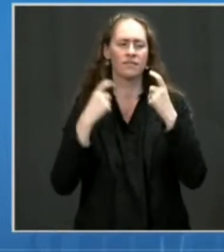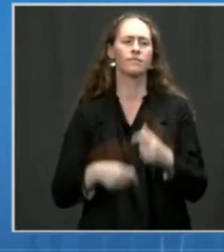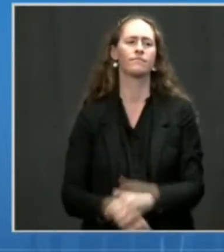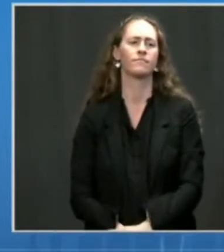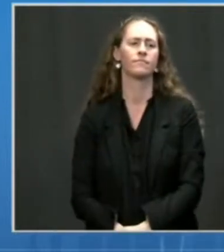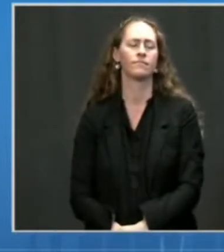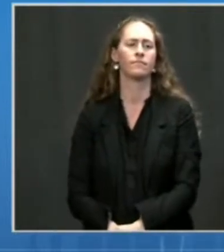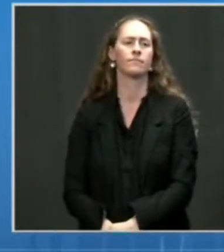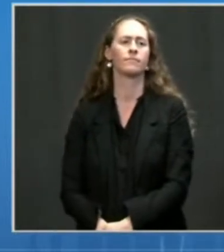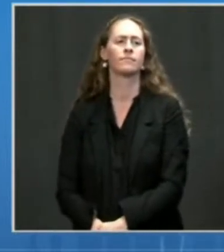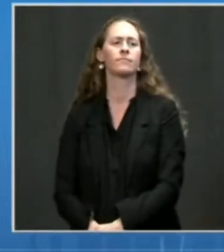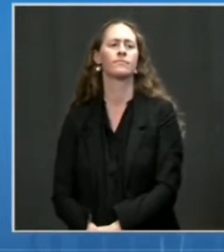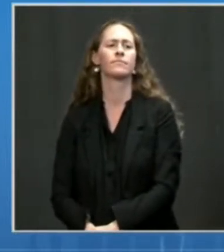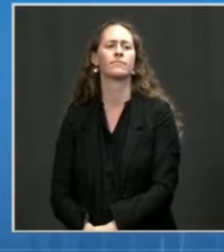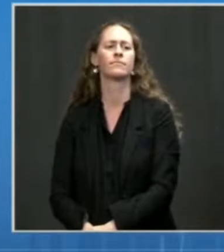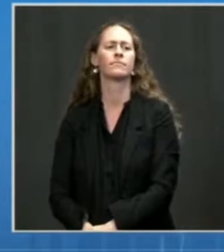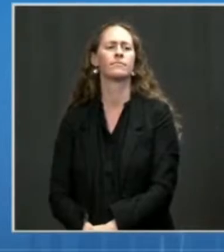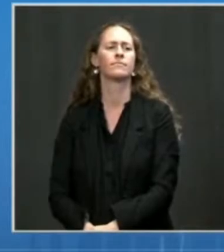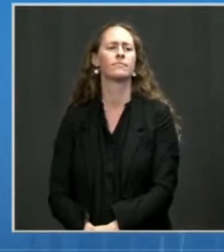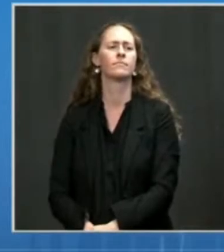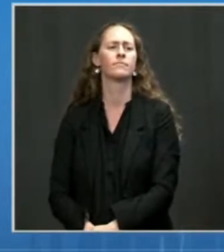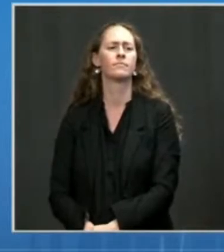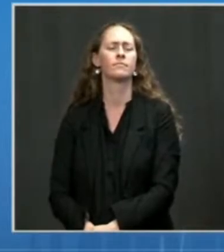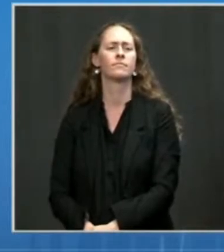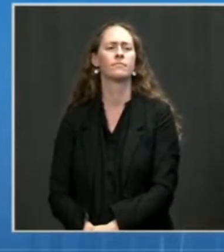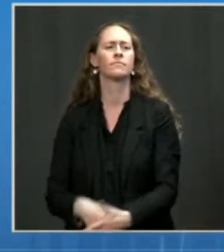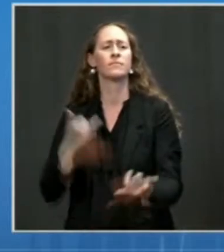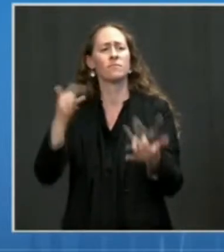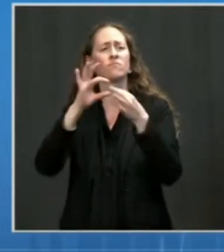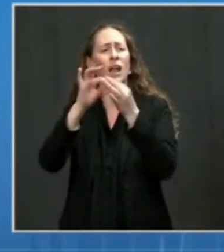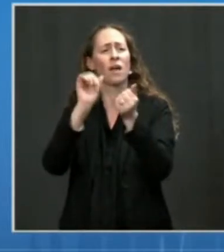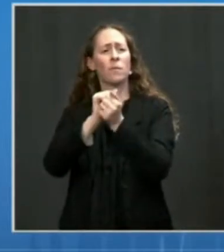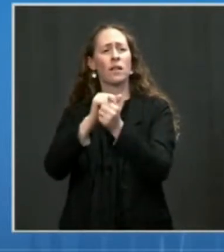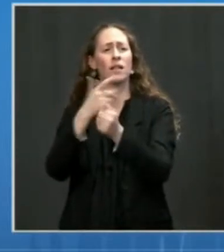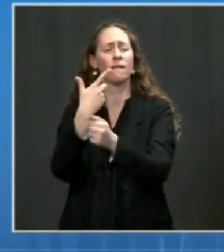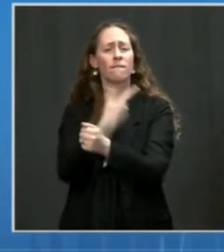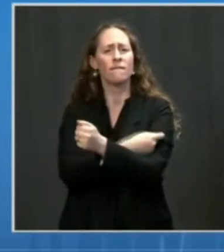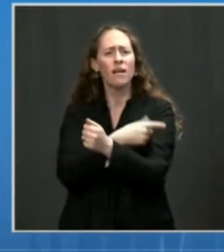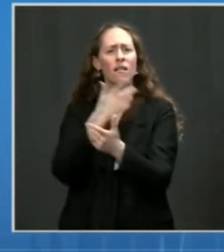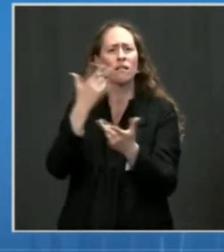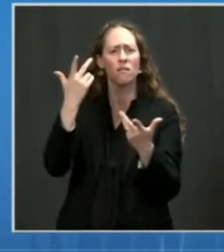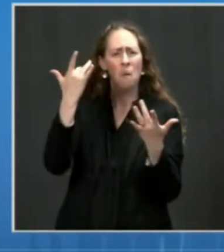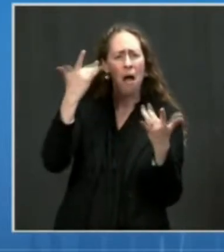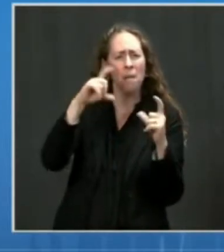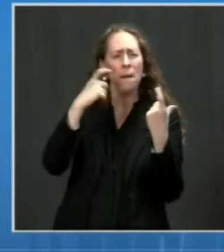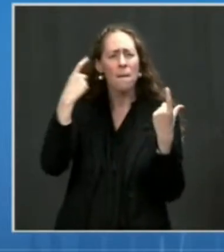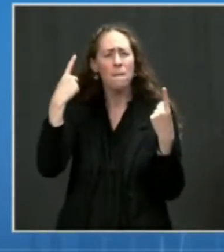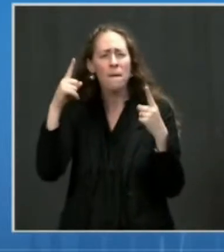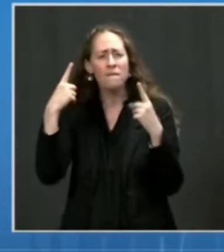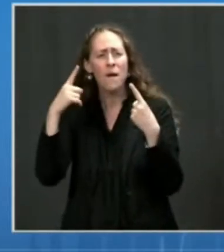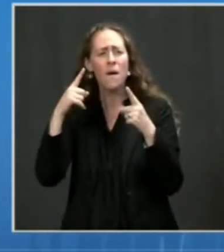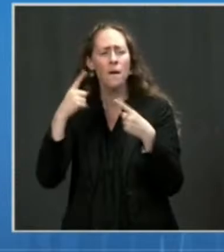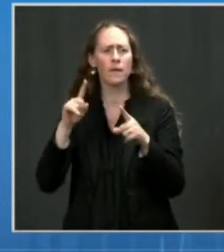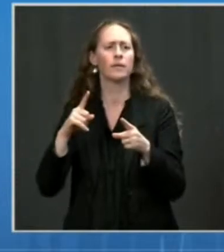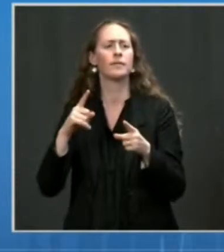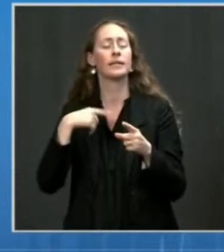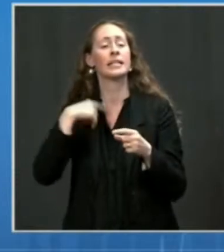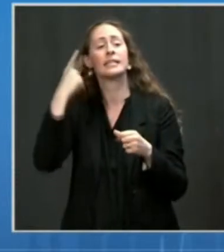ADULTS, CHILDREN, VACCINATED OR UNVACCINATED, EVERYONE SHOULD BE MASKED. IN TERMS OF THE QUESTION ABOUT